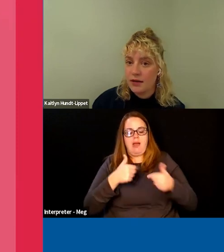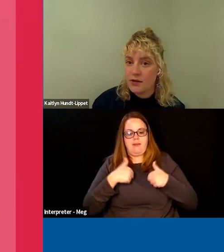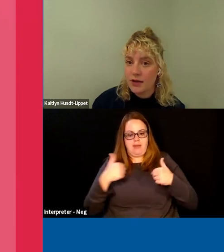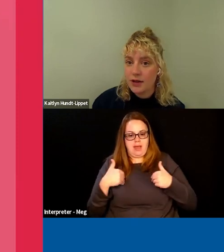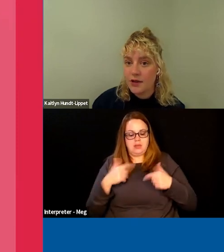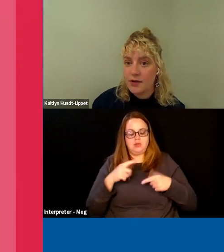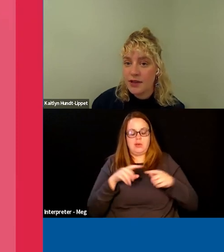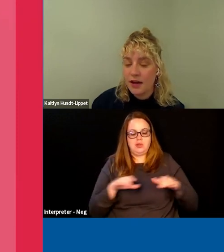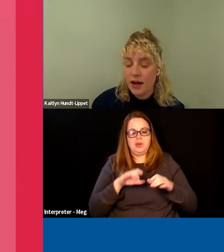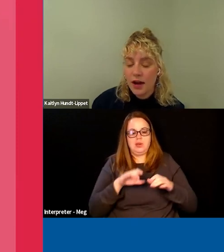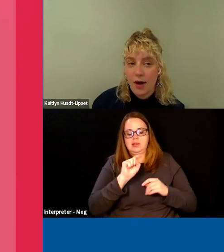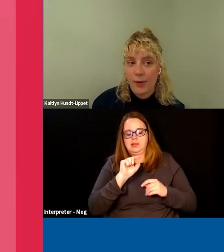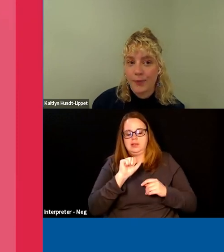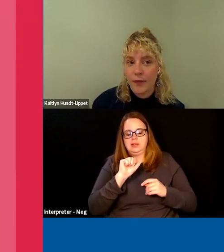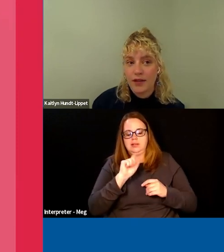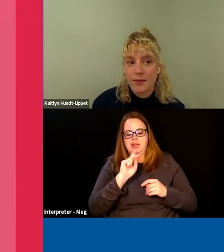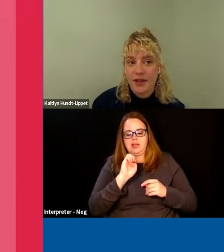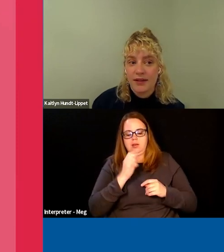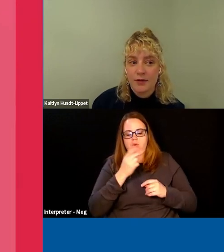and user interviews on something